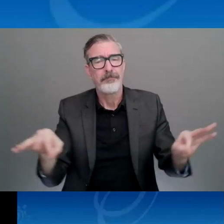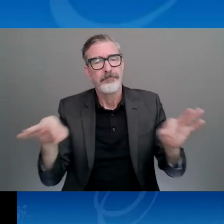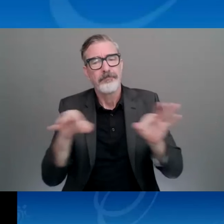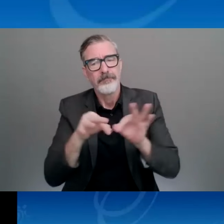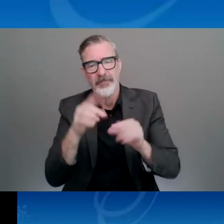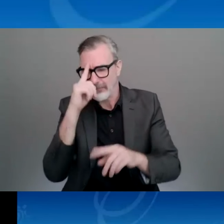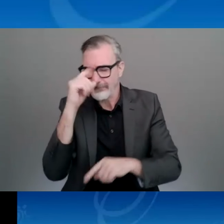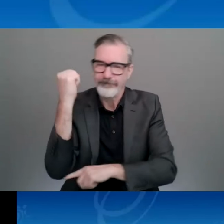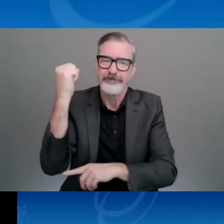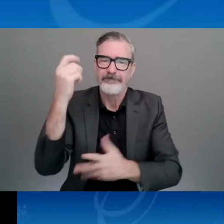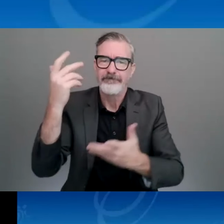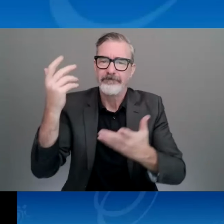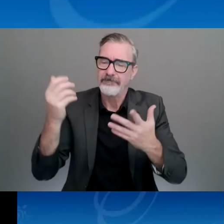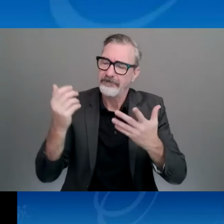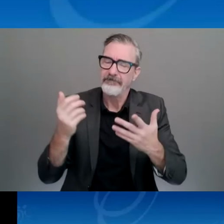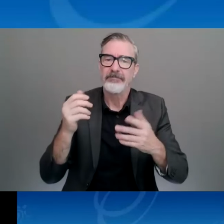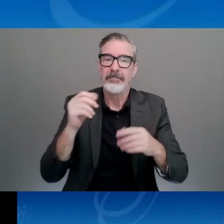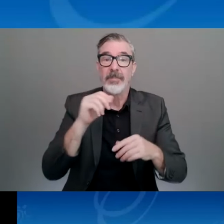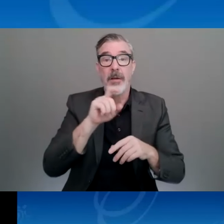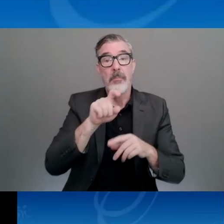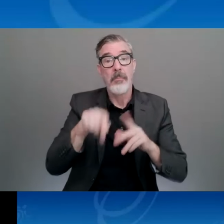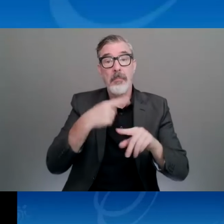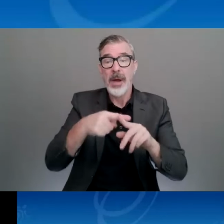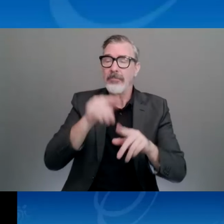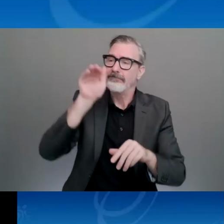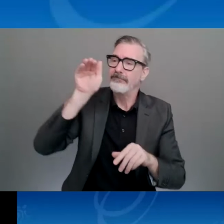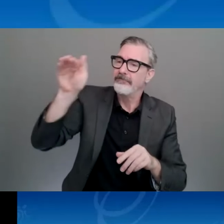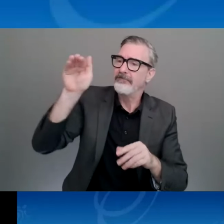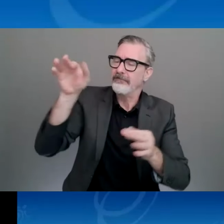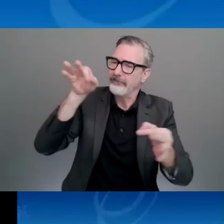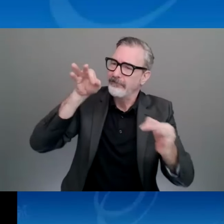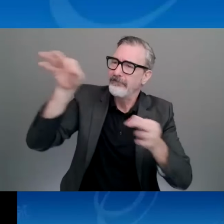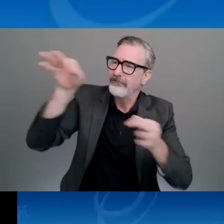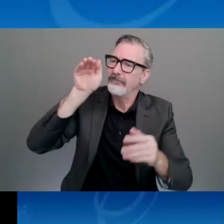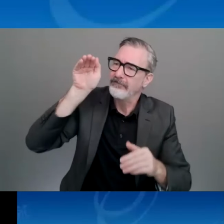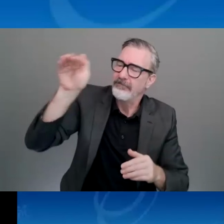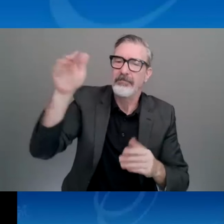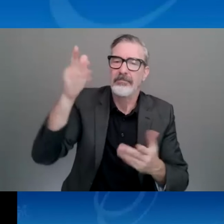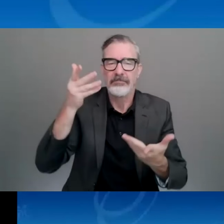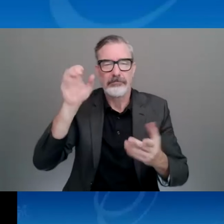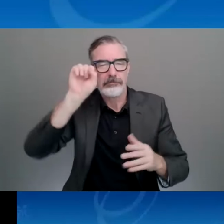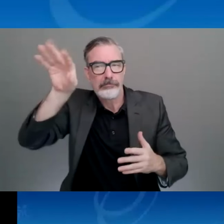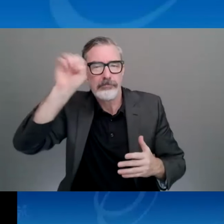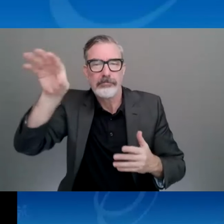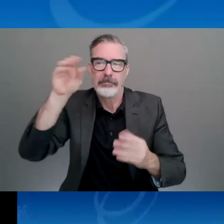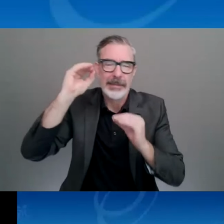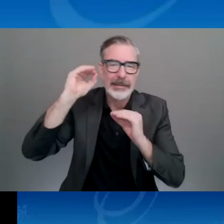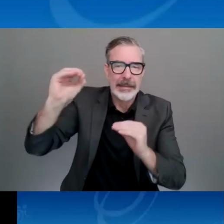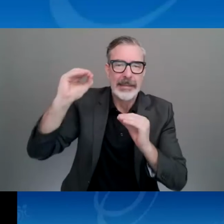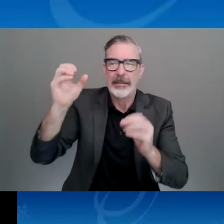calling in versus calling out is that terminology as well. And education and awareness.